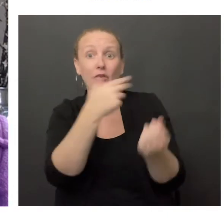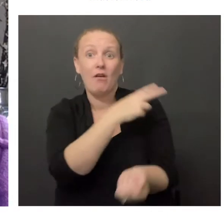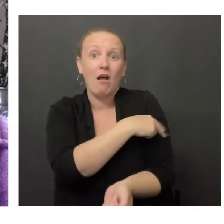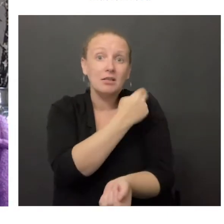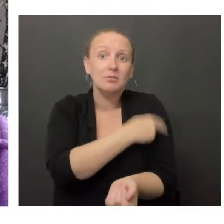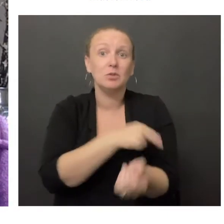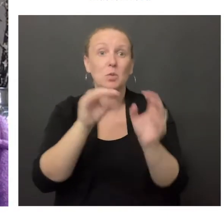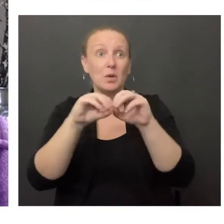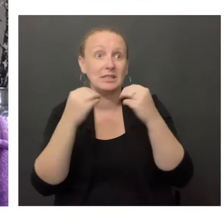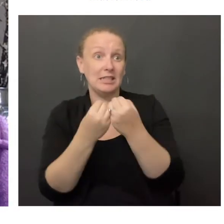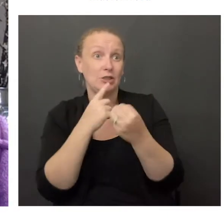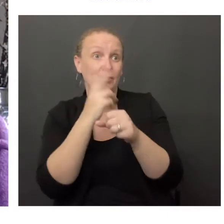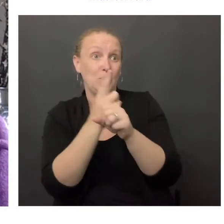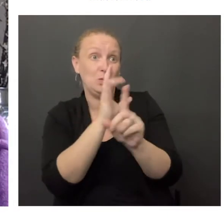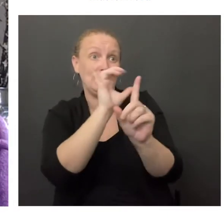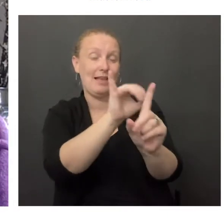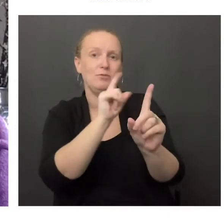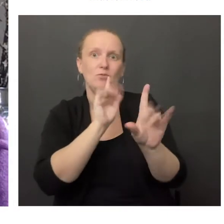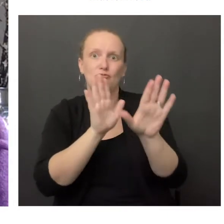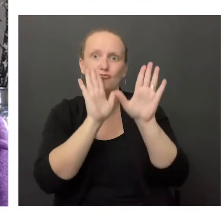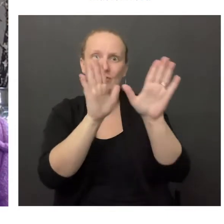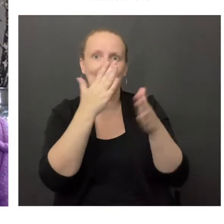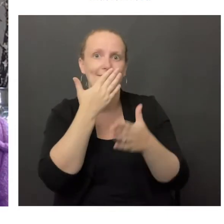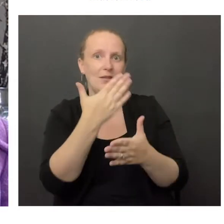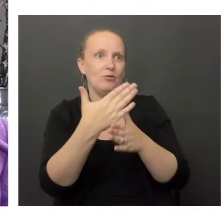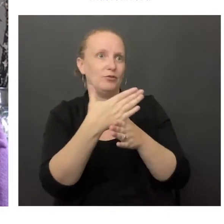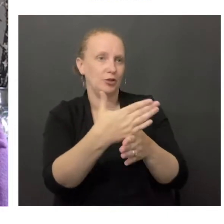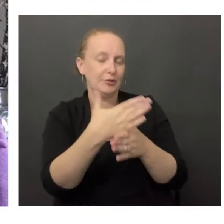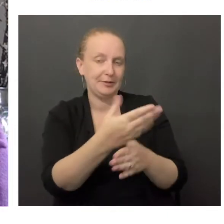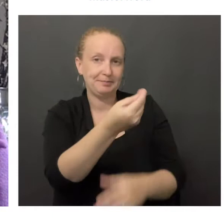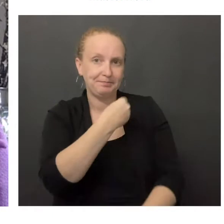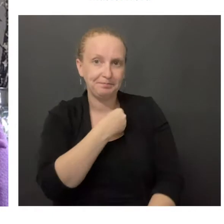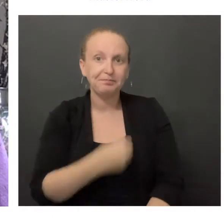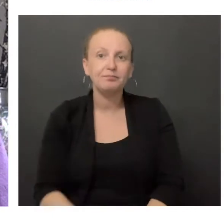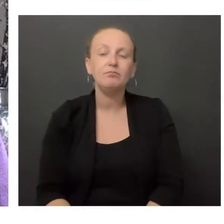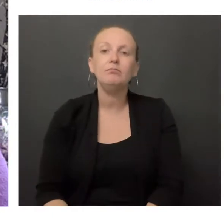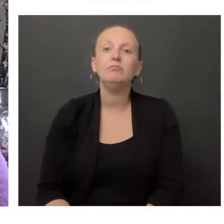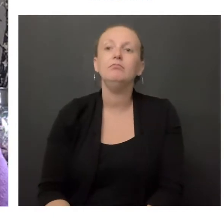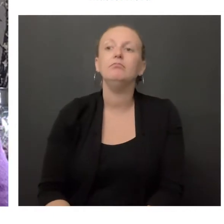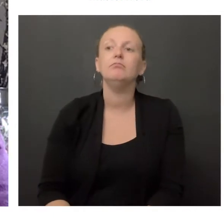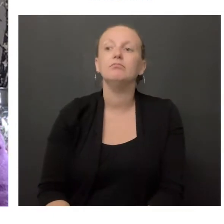lesson learned. Awesome! Thank you! So, from the compliance 10 point of view